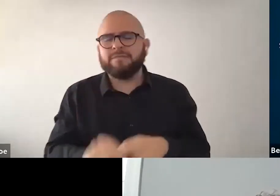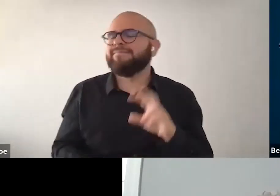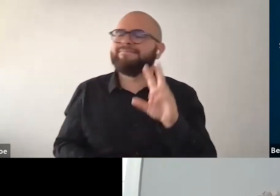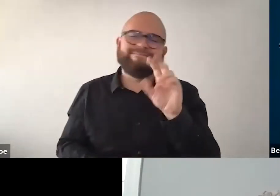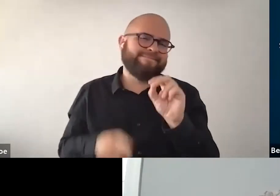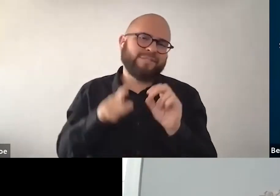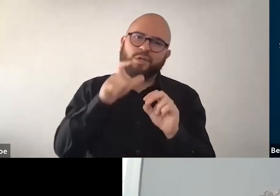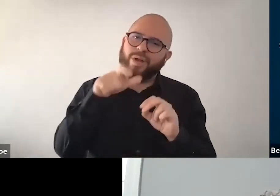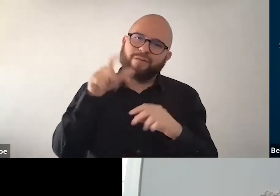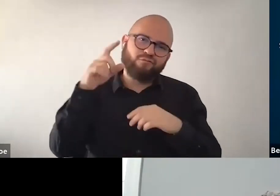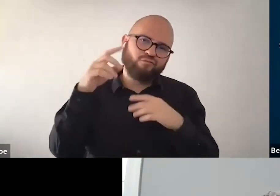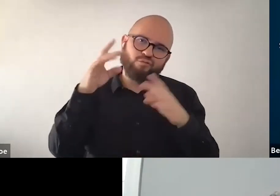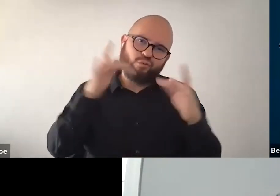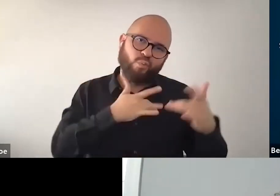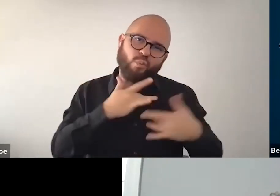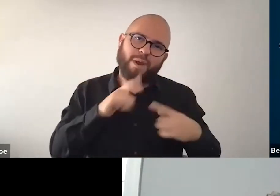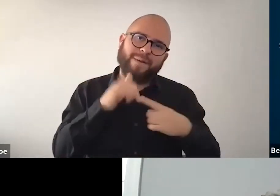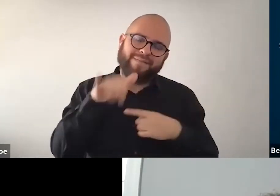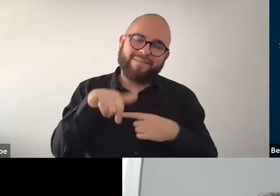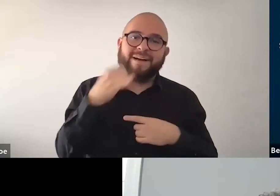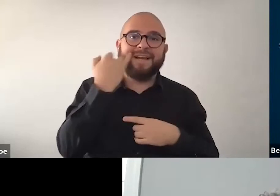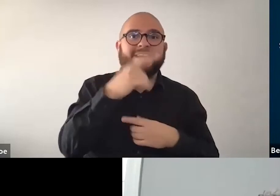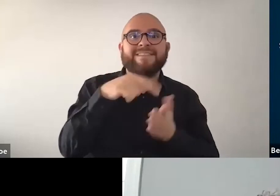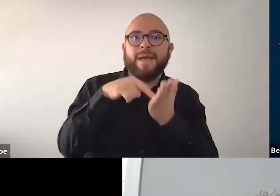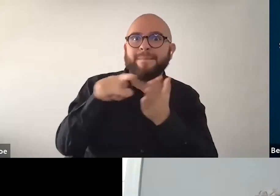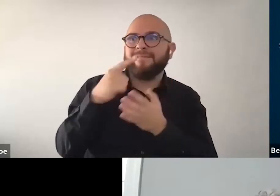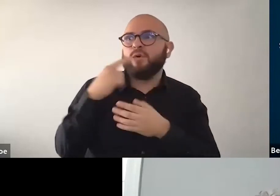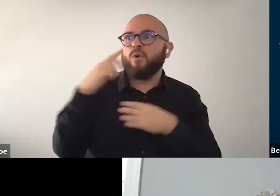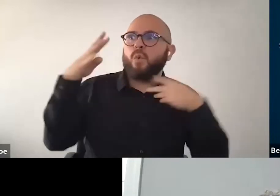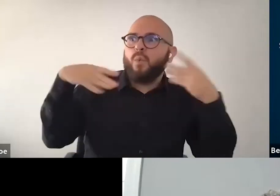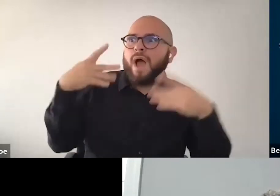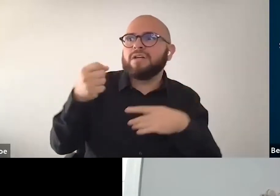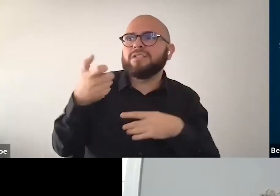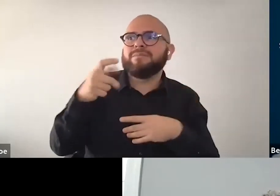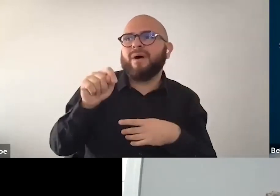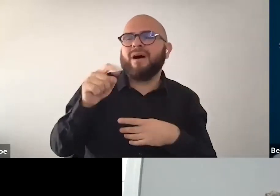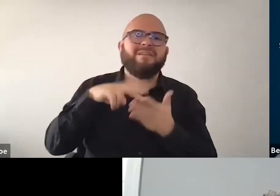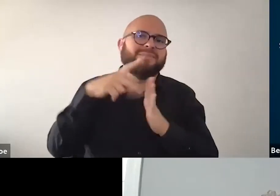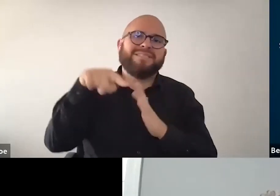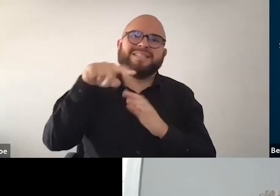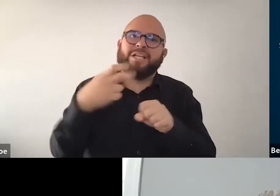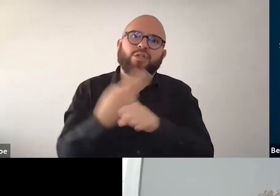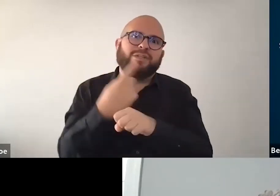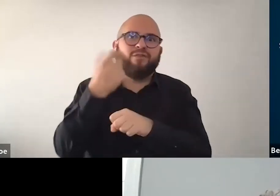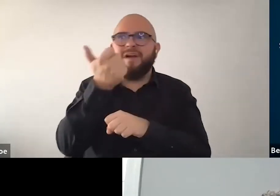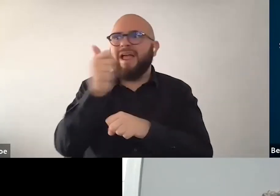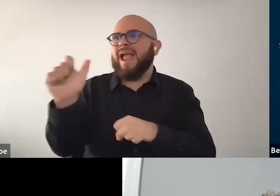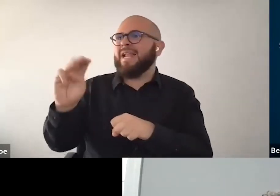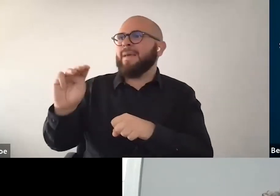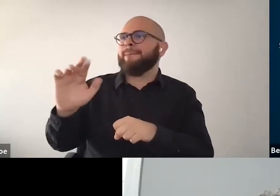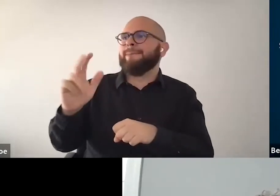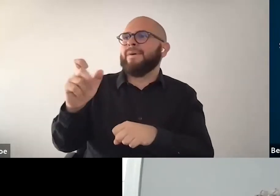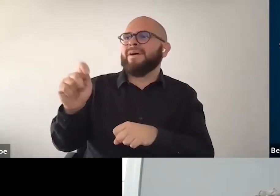When they pay for Wild Spot, they can use it in any number of markets that they want to for that period of time, for that rate.